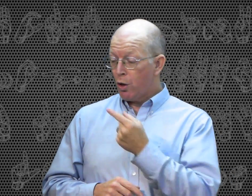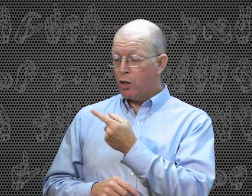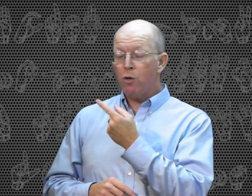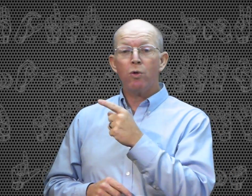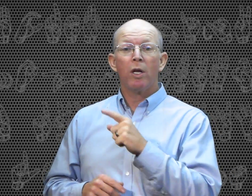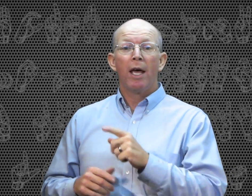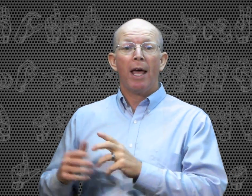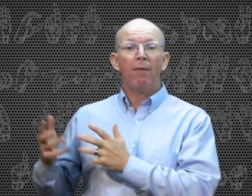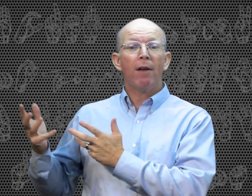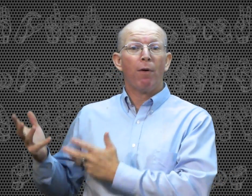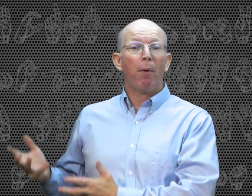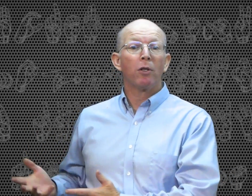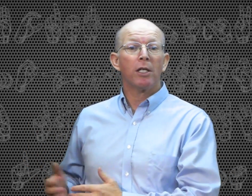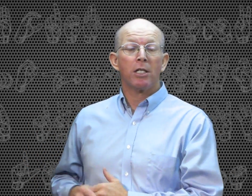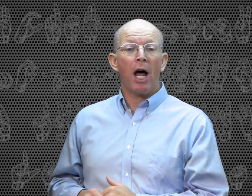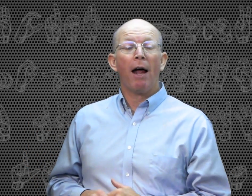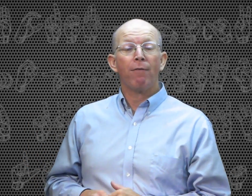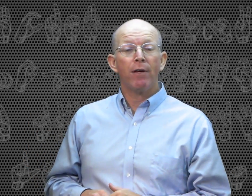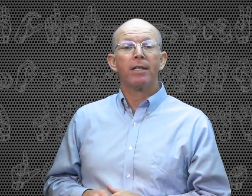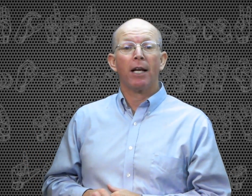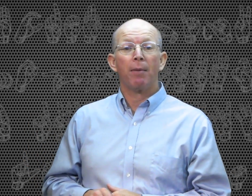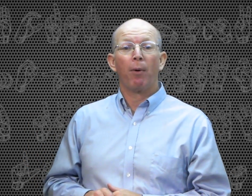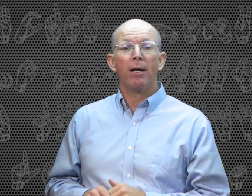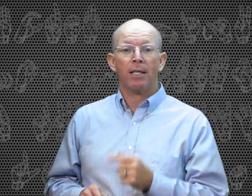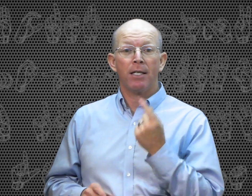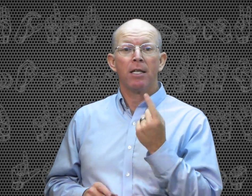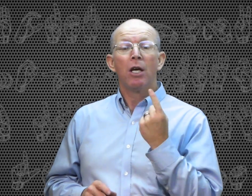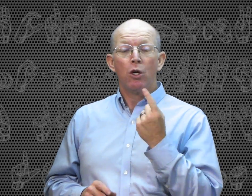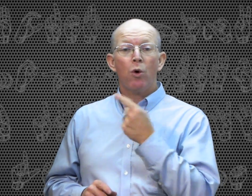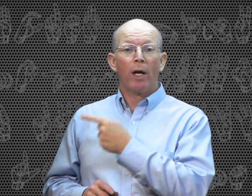So you can use, even if a person is not physically present,